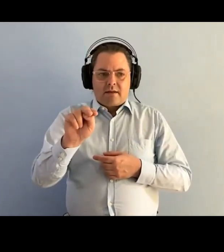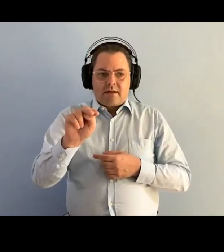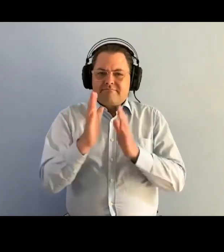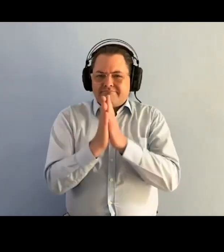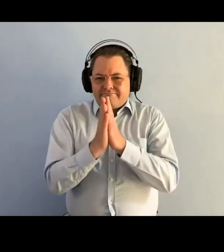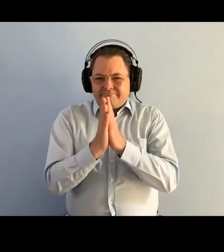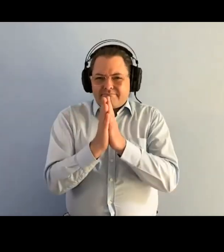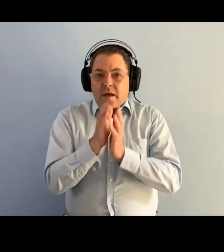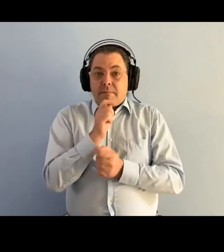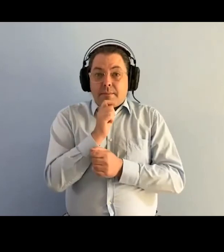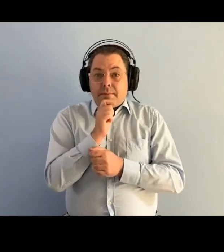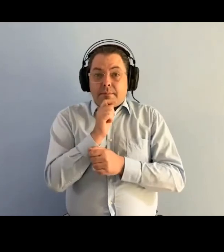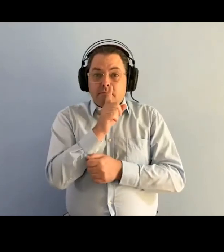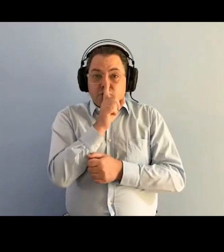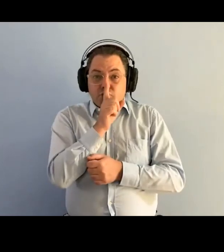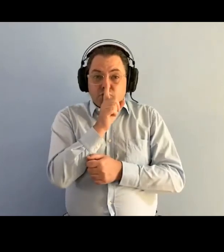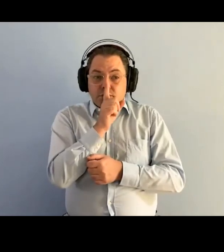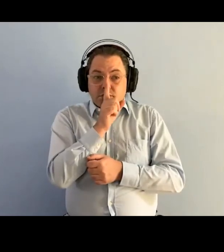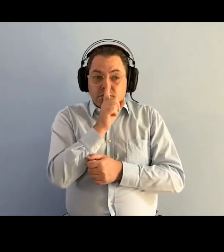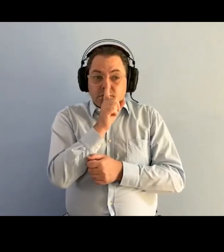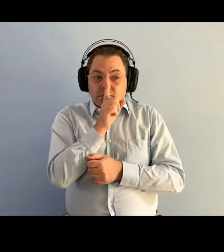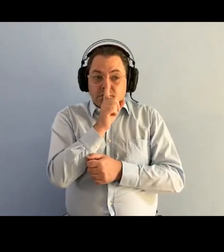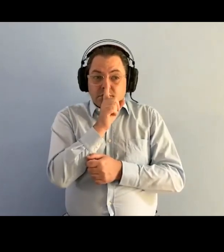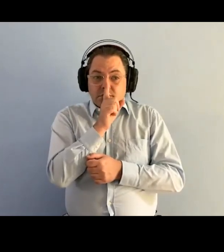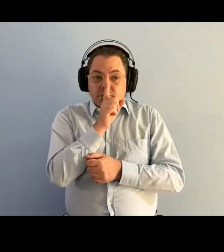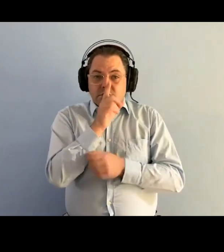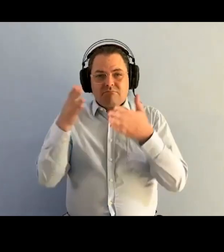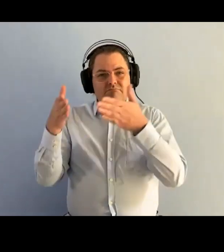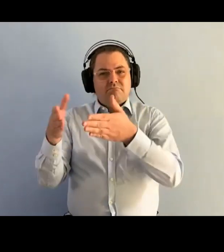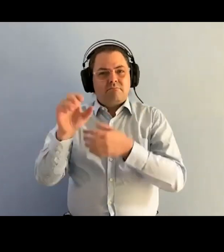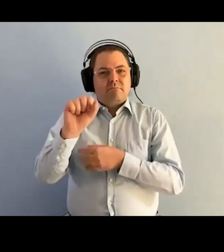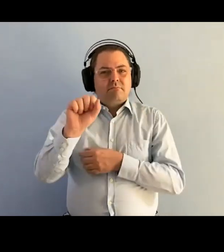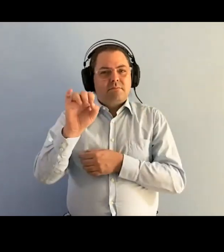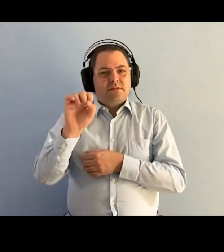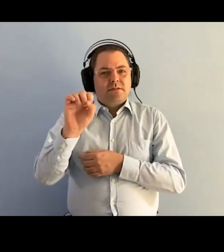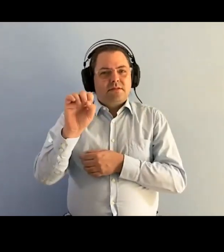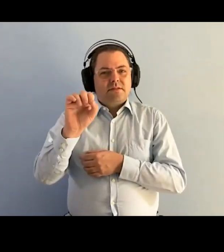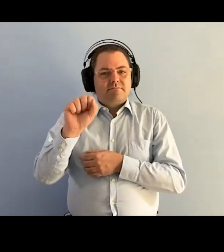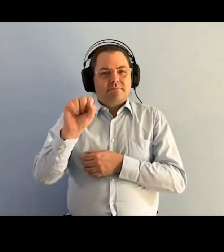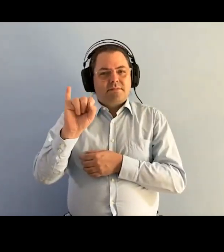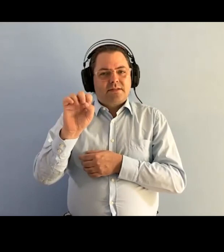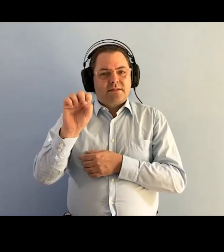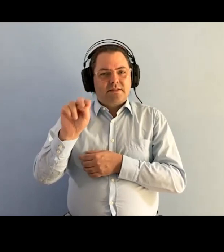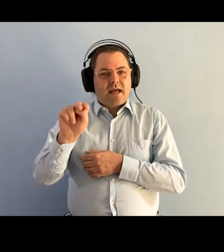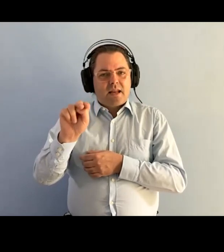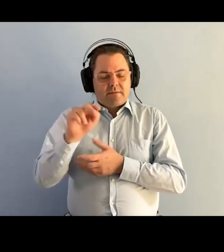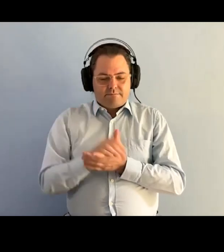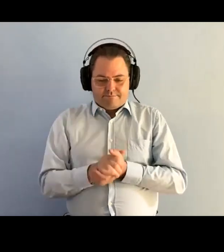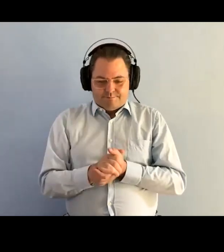challenges. Can I move now then to Sien from humanitarian inclusion. Please mute your